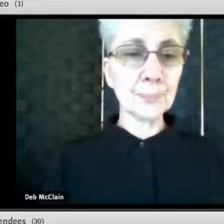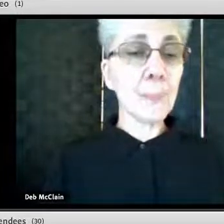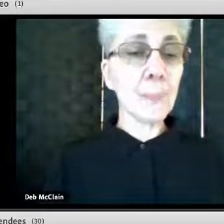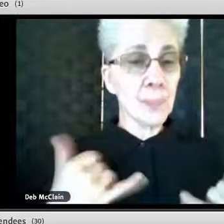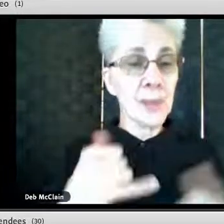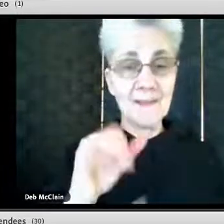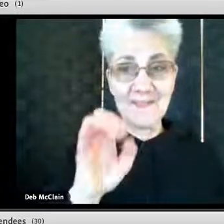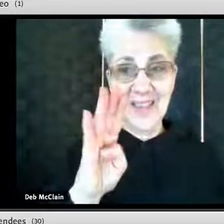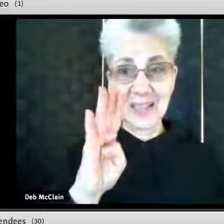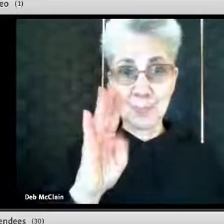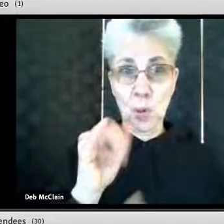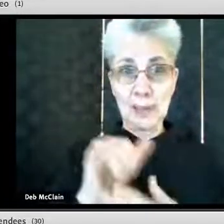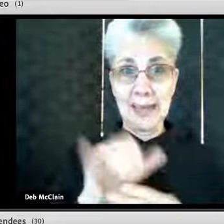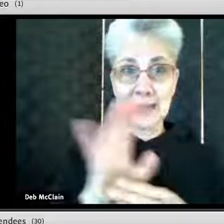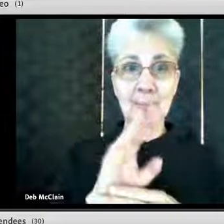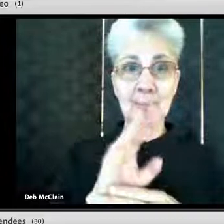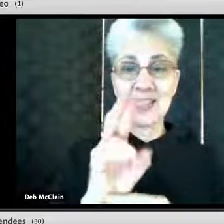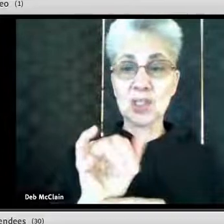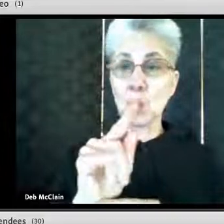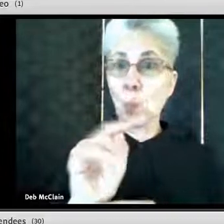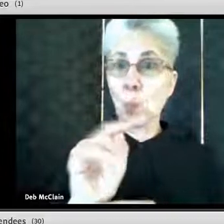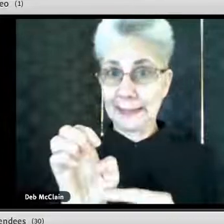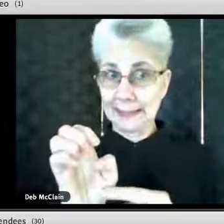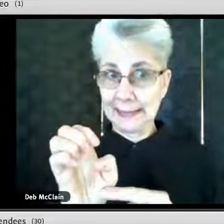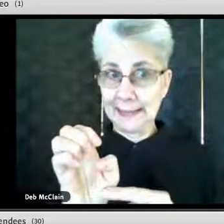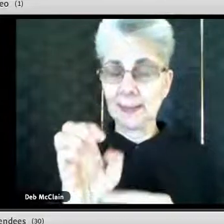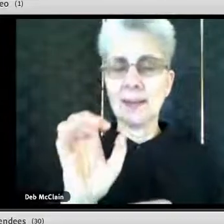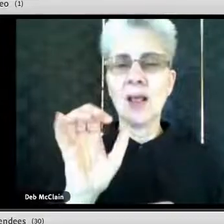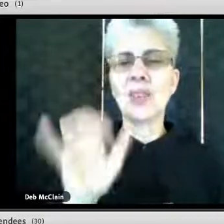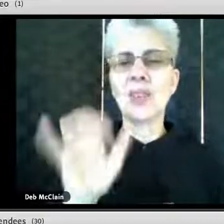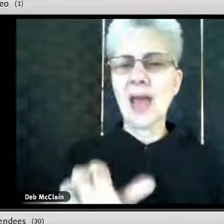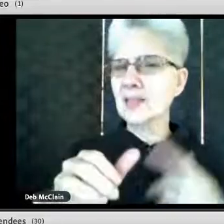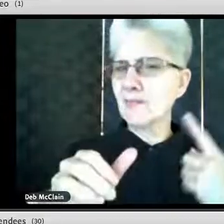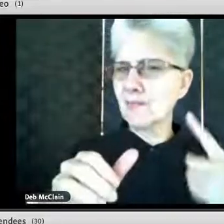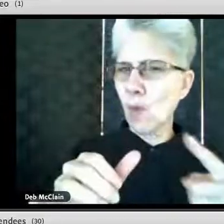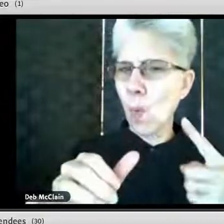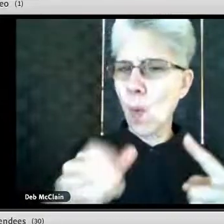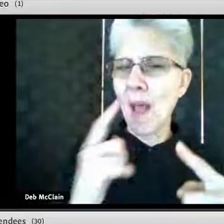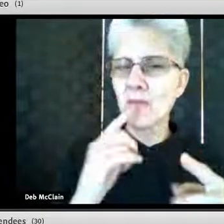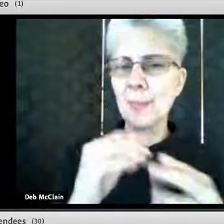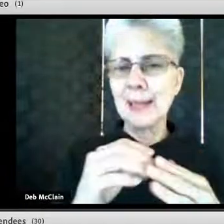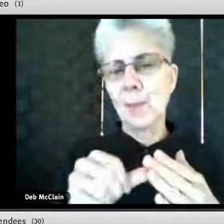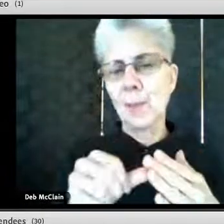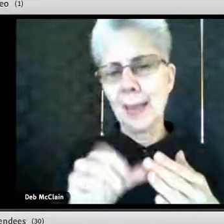So Facebook has Business Suite. You have to be in your page,